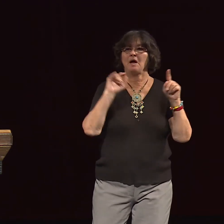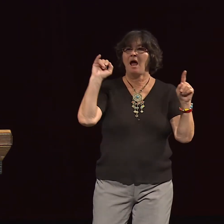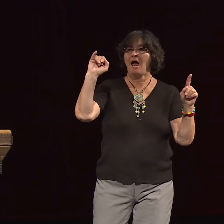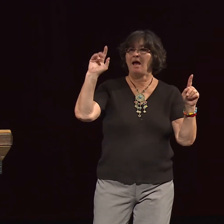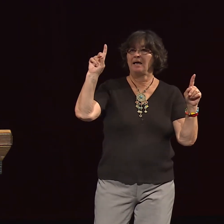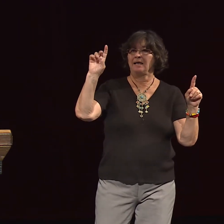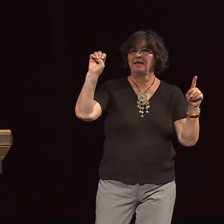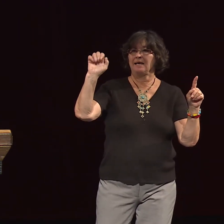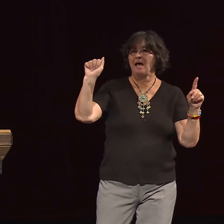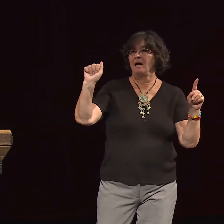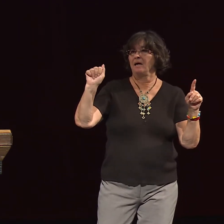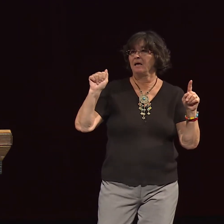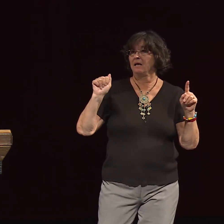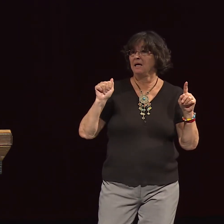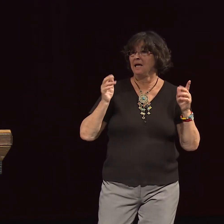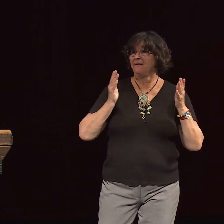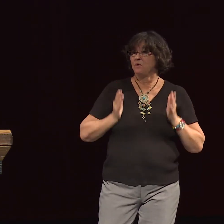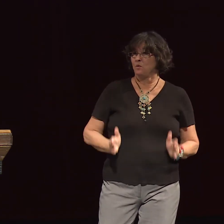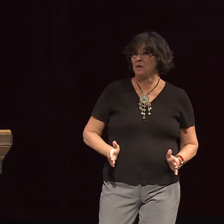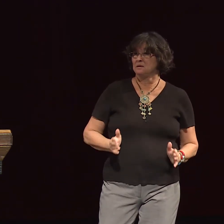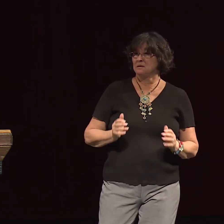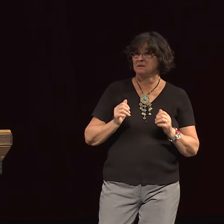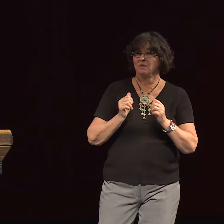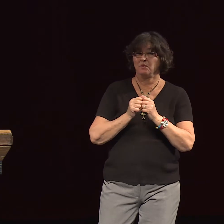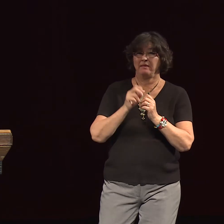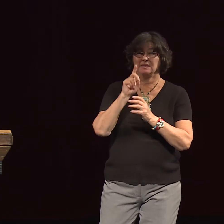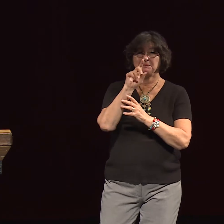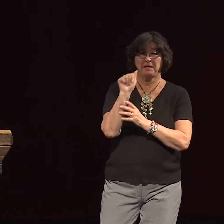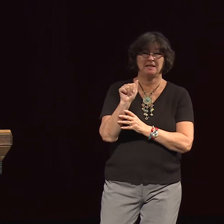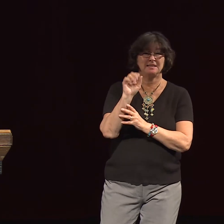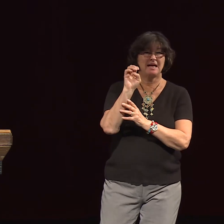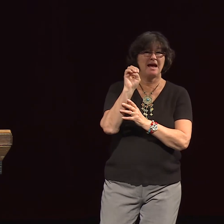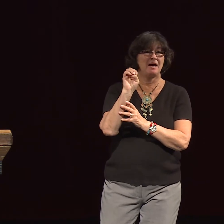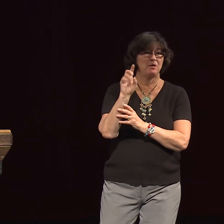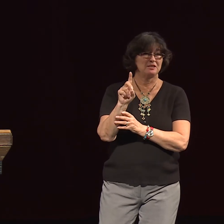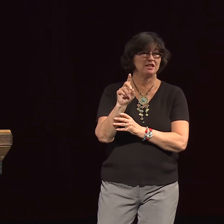And from that, we have the IDEA law,